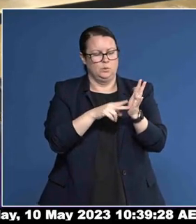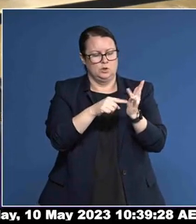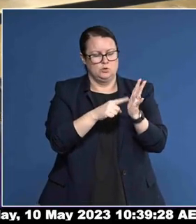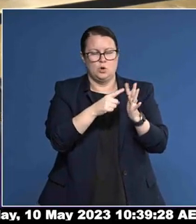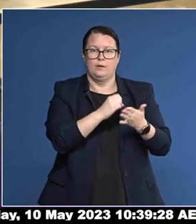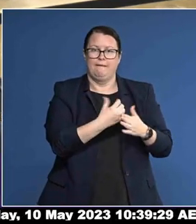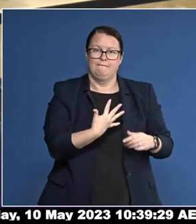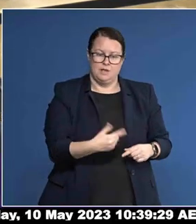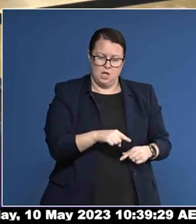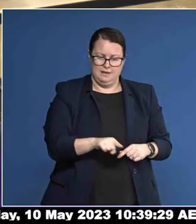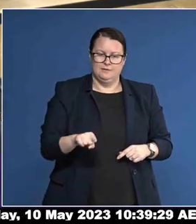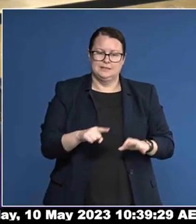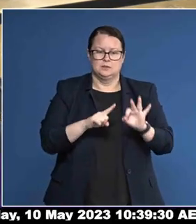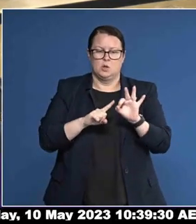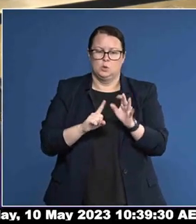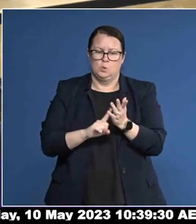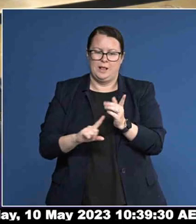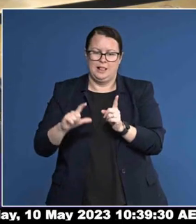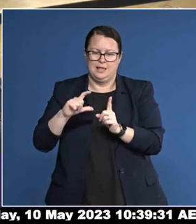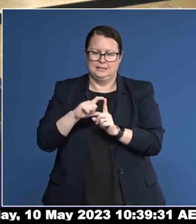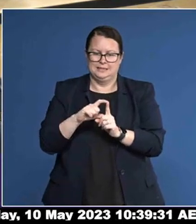there is then a number of numbers after that.